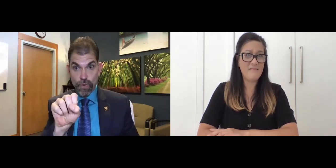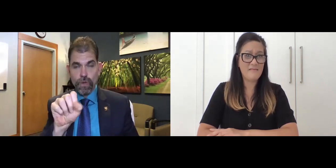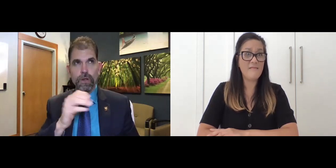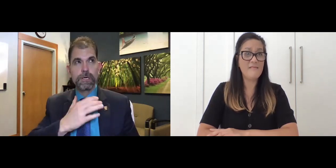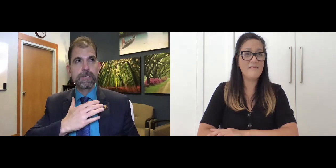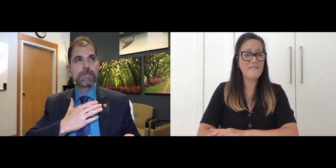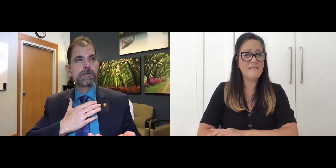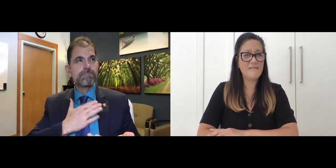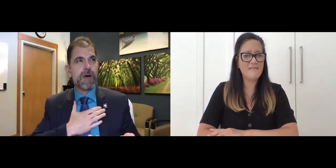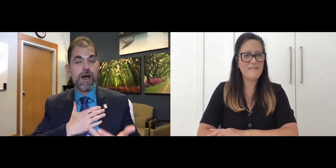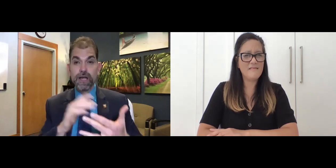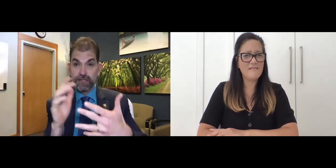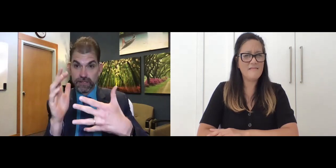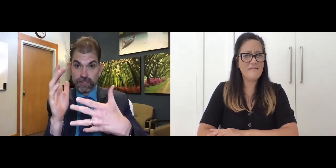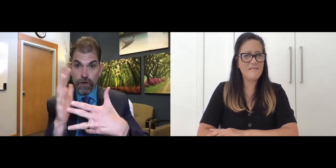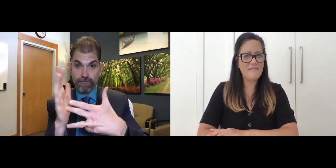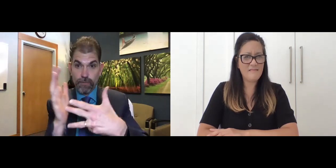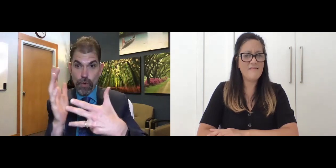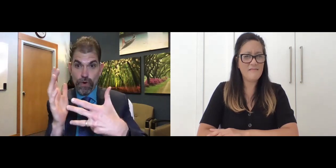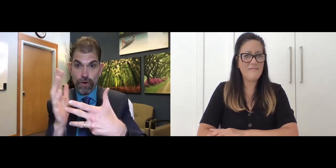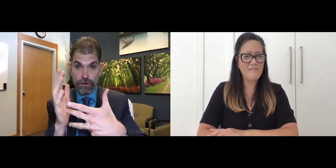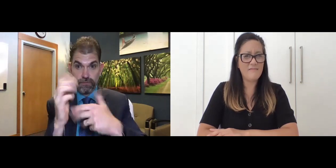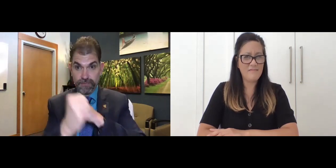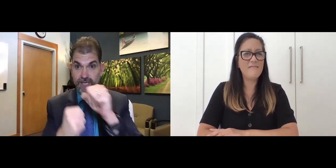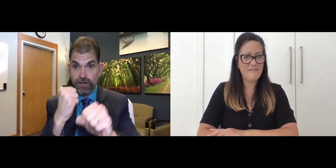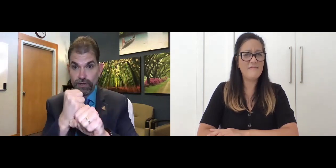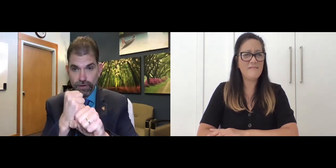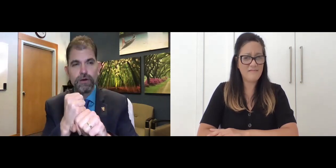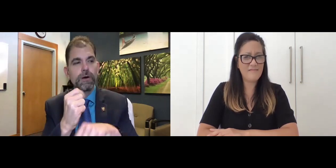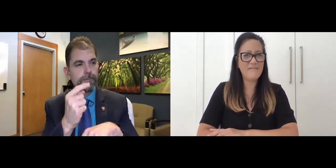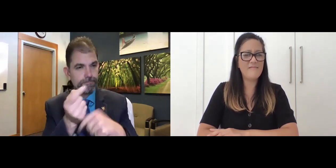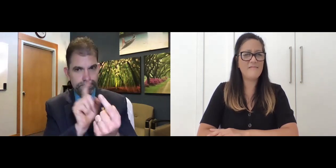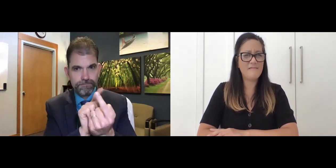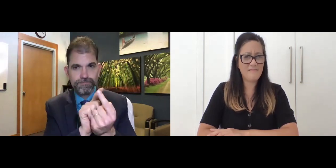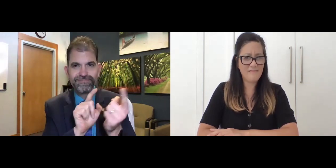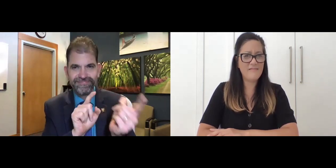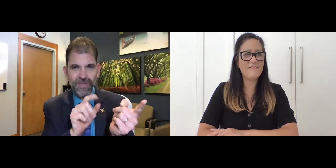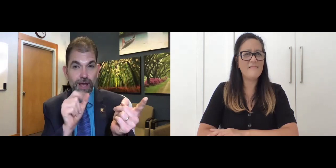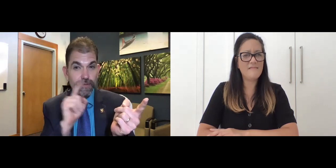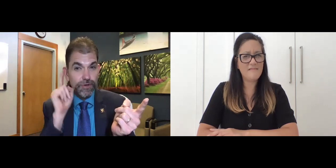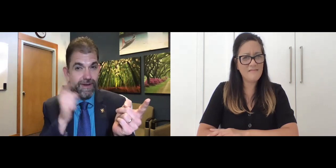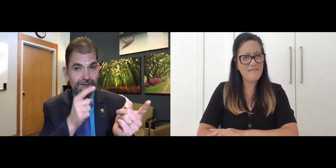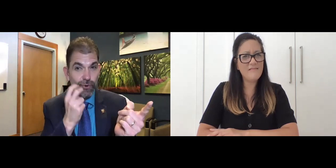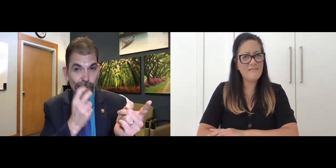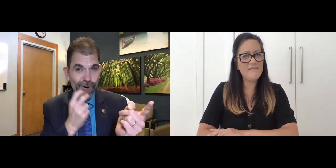When I got to high school, my sophomore year in high school,